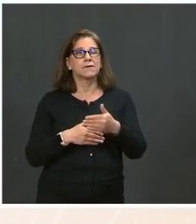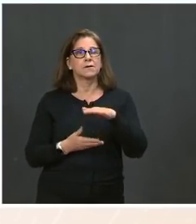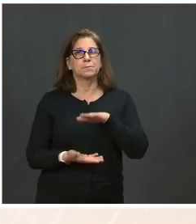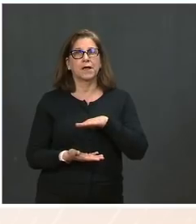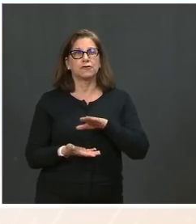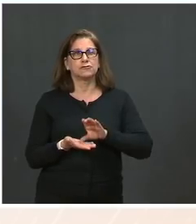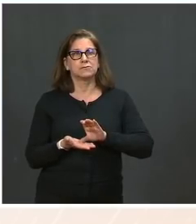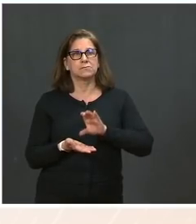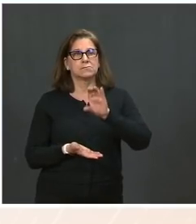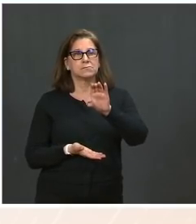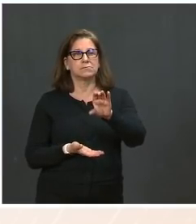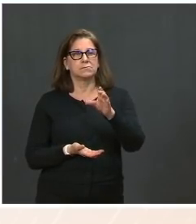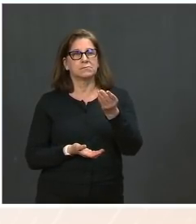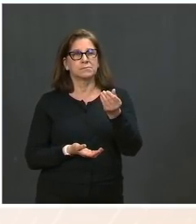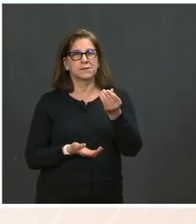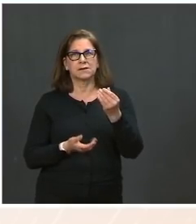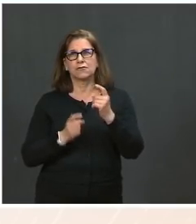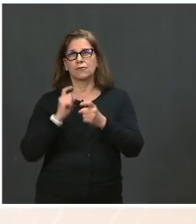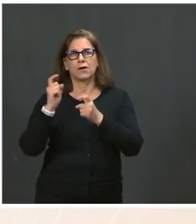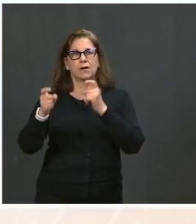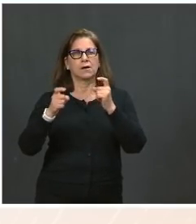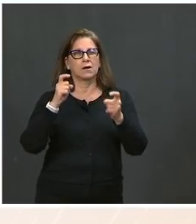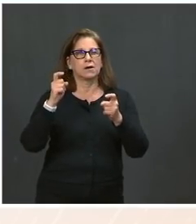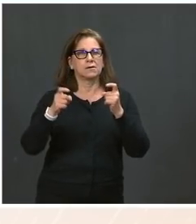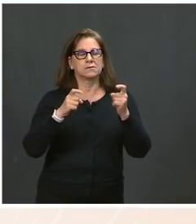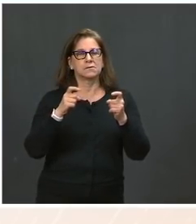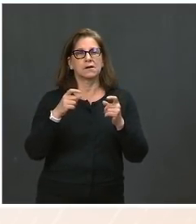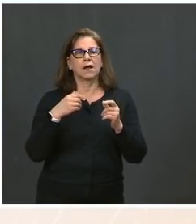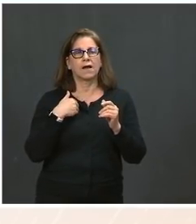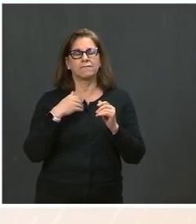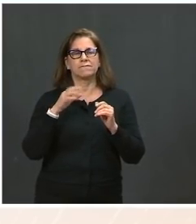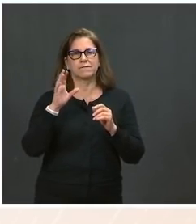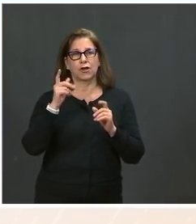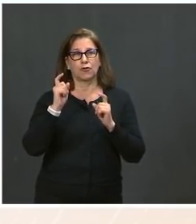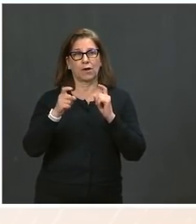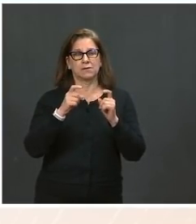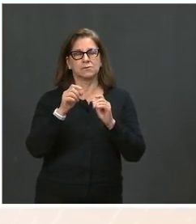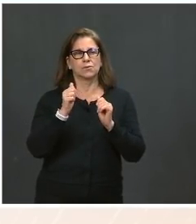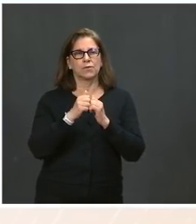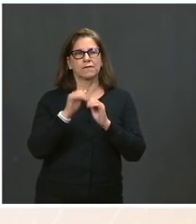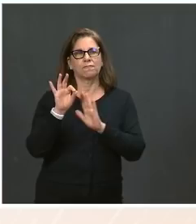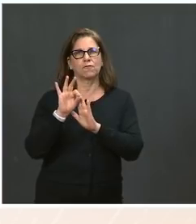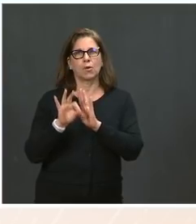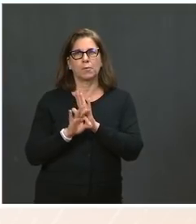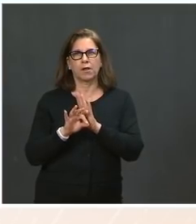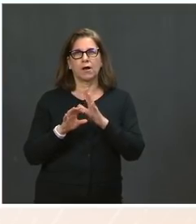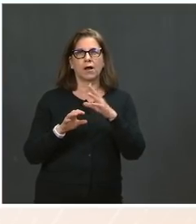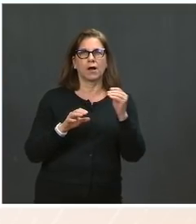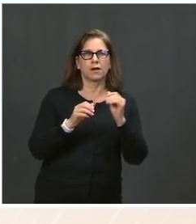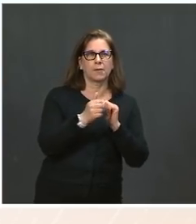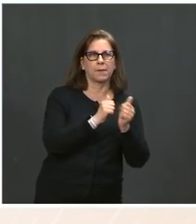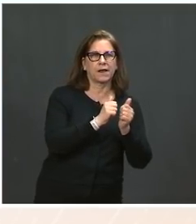formula grants and competitive grants. Right? And formula grants are allocated to states based on certain criteria,